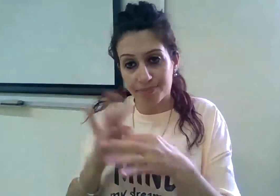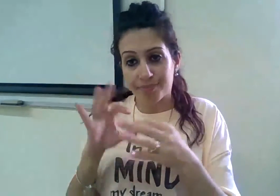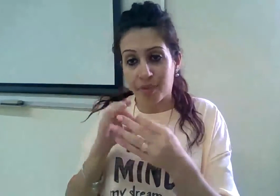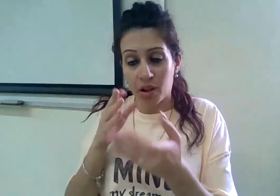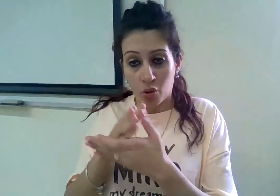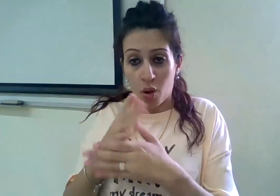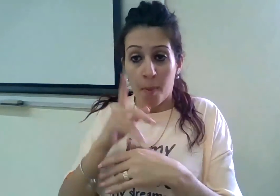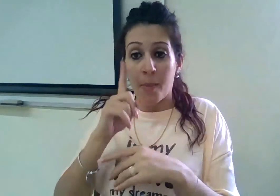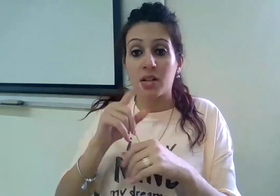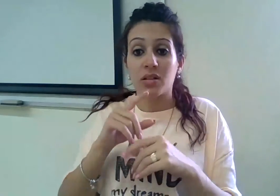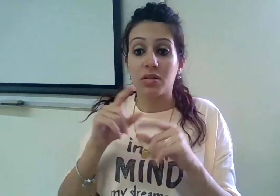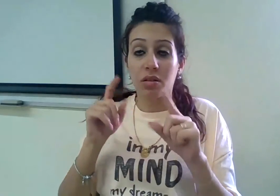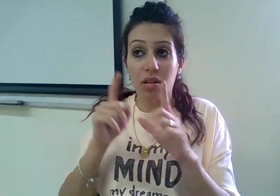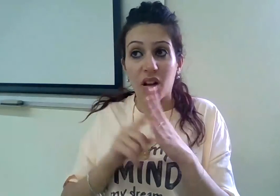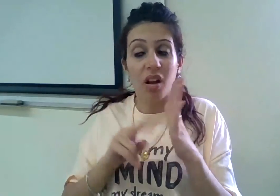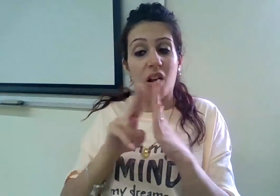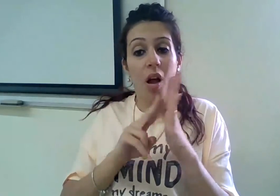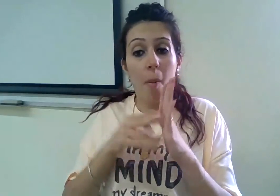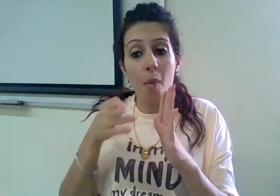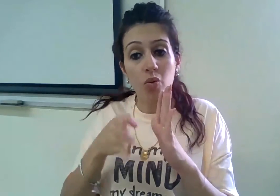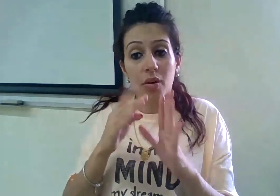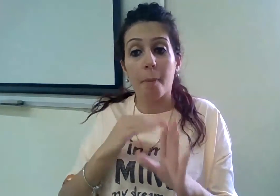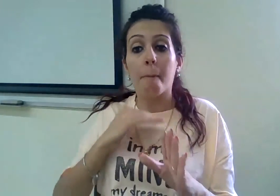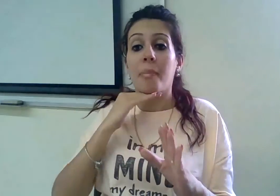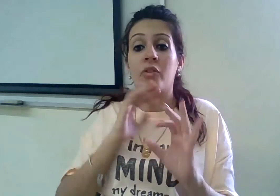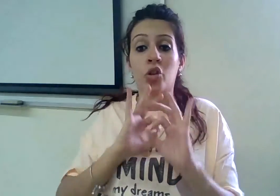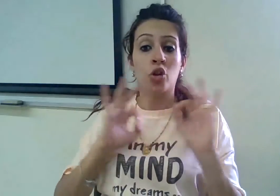I believe that not the teacher that is